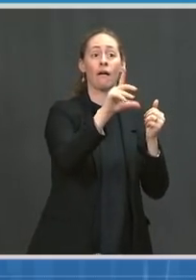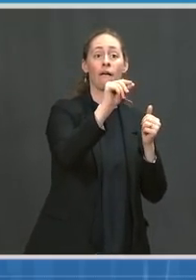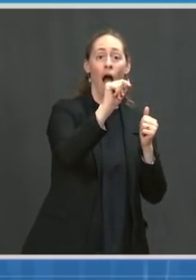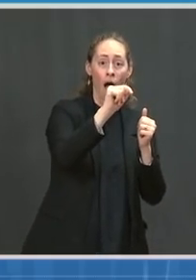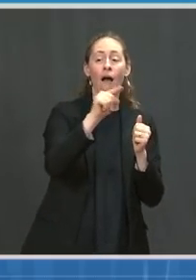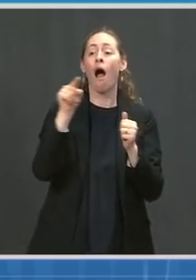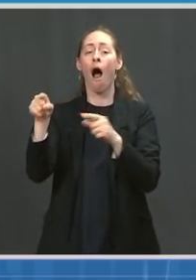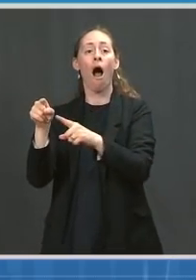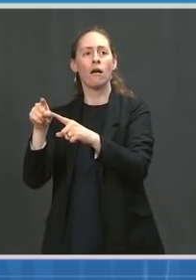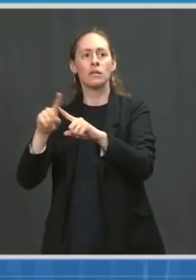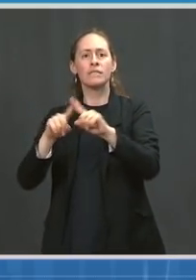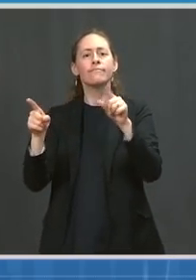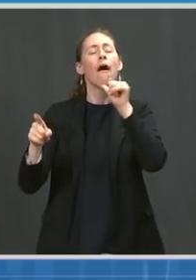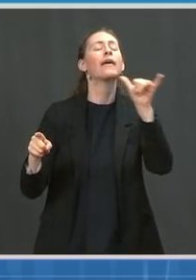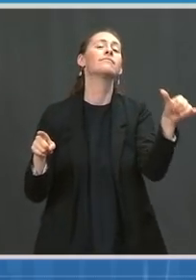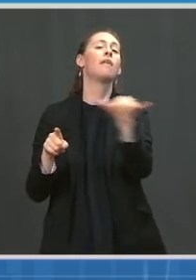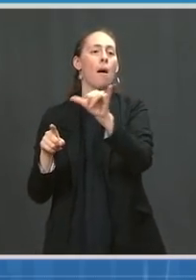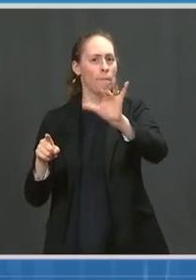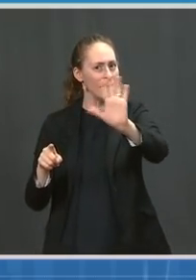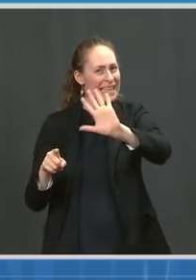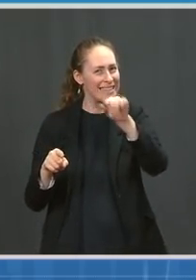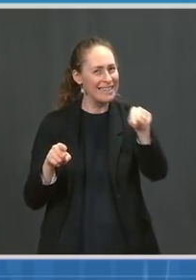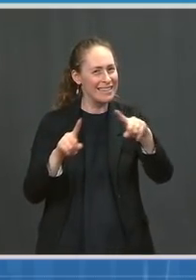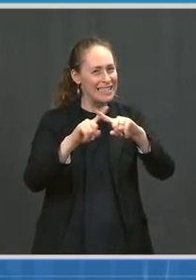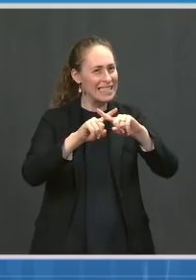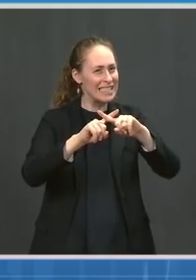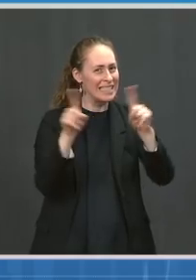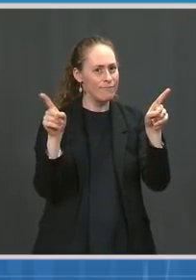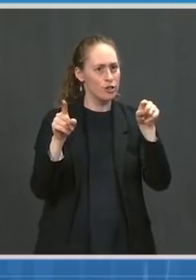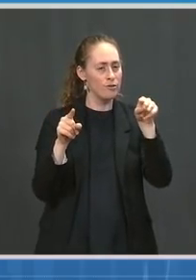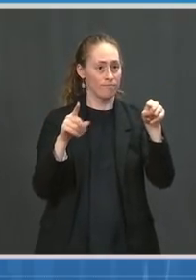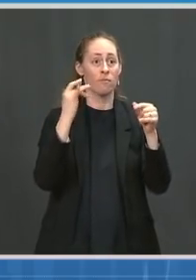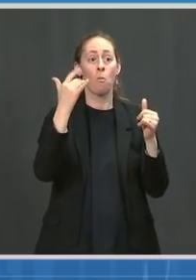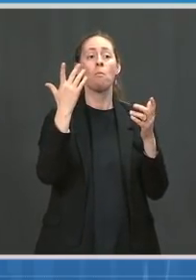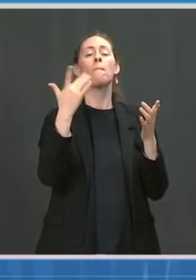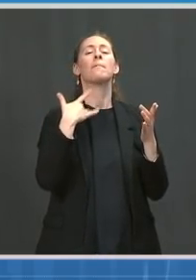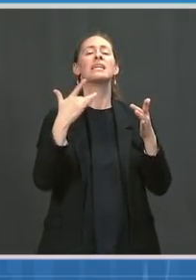While we would typically treat blood clots with a medication called heparin, heparin